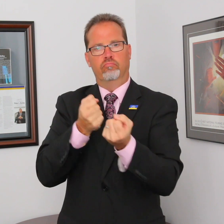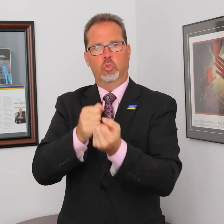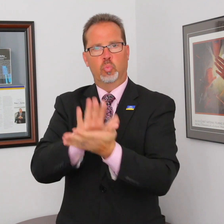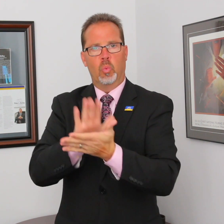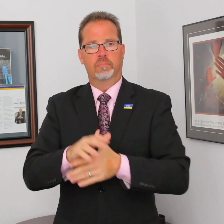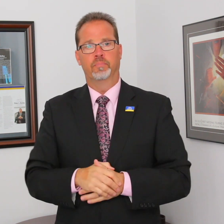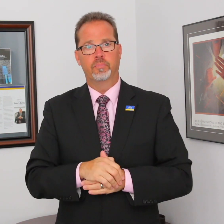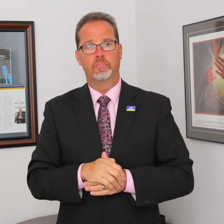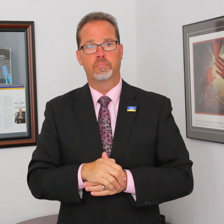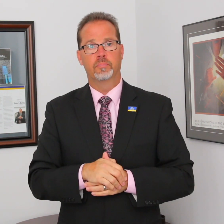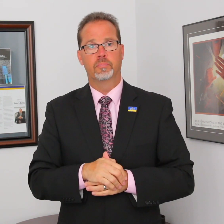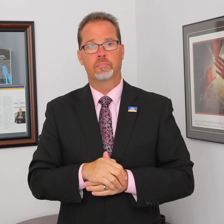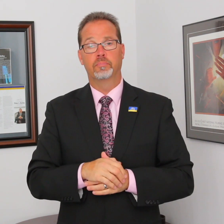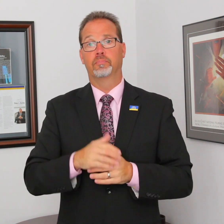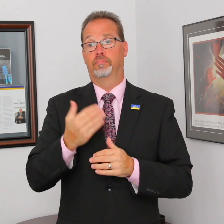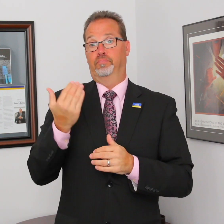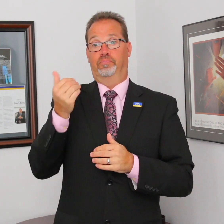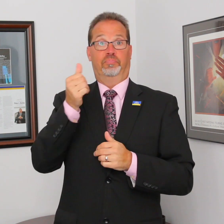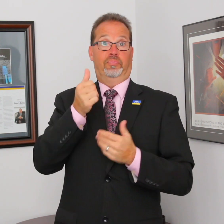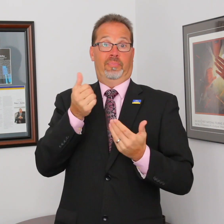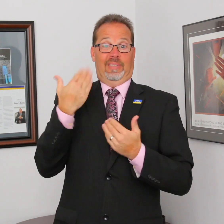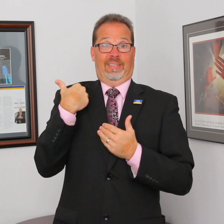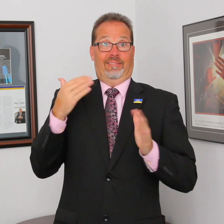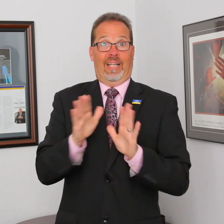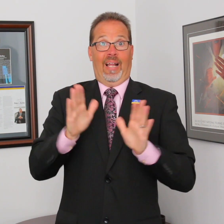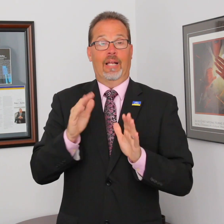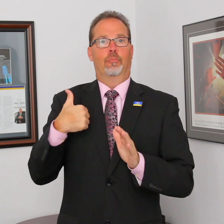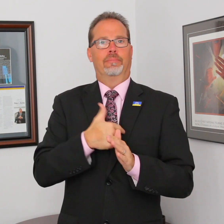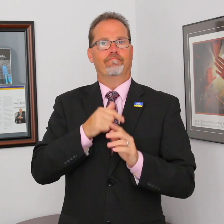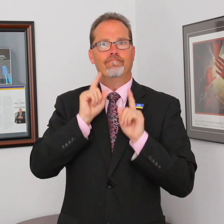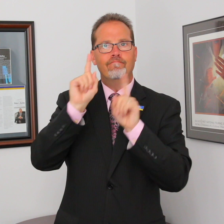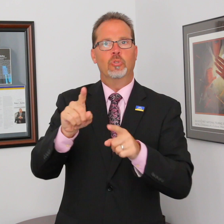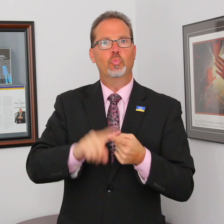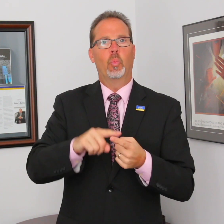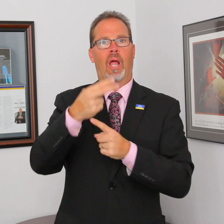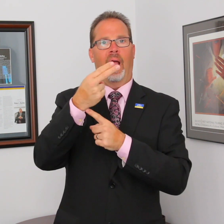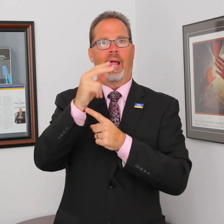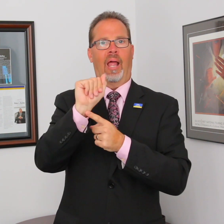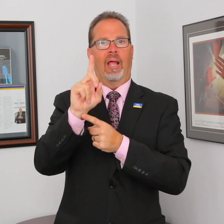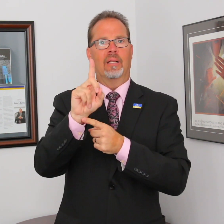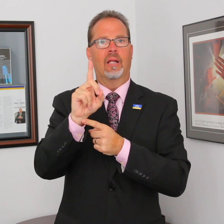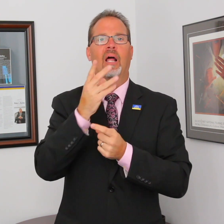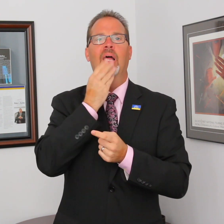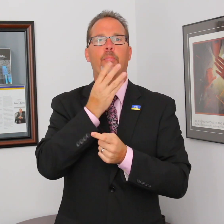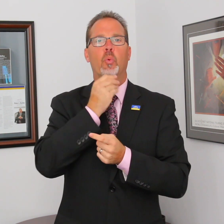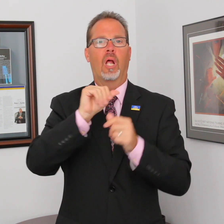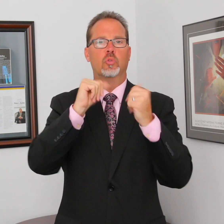of my heart I want to say, thank you. I also was able to spend time with the Hebrew